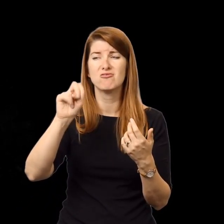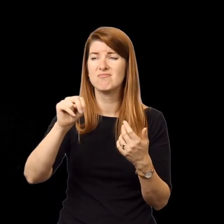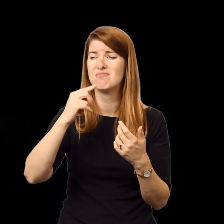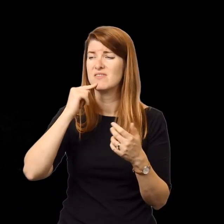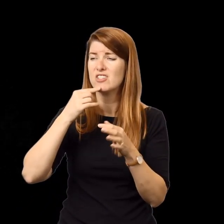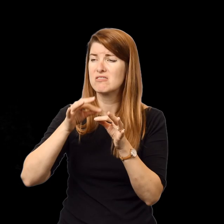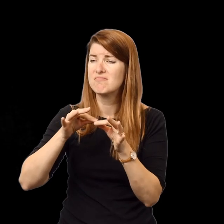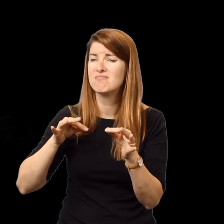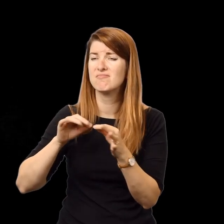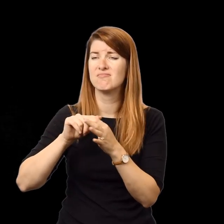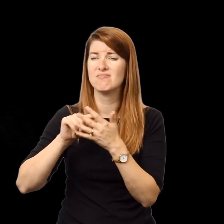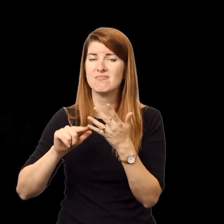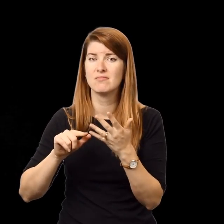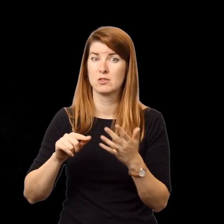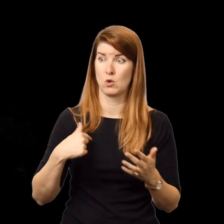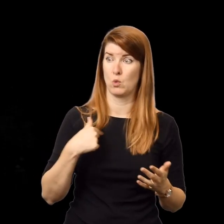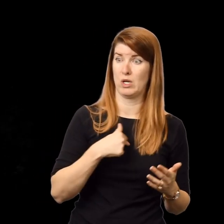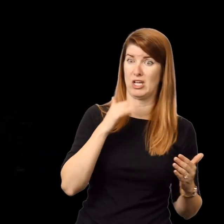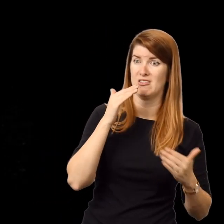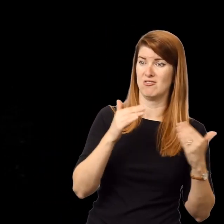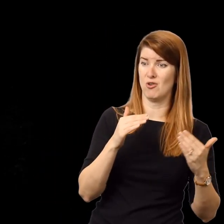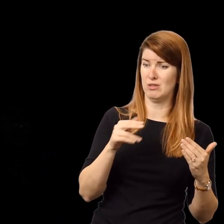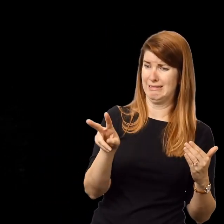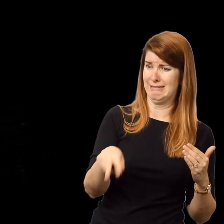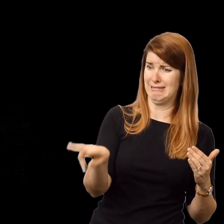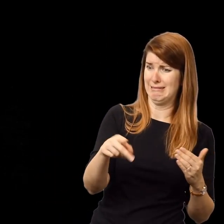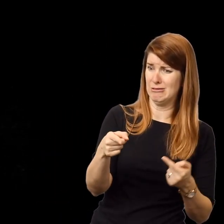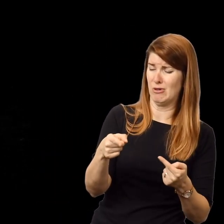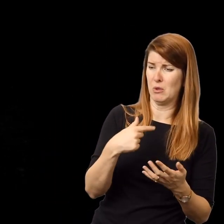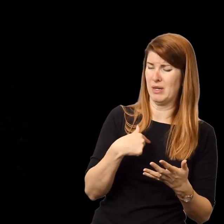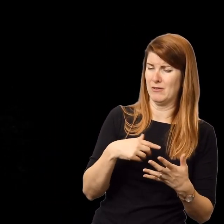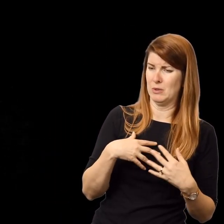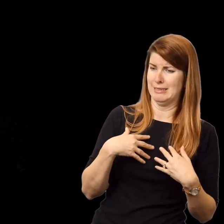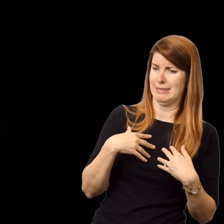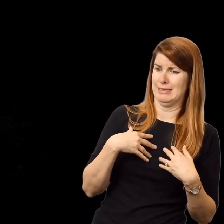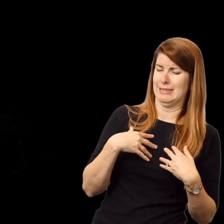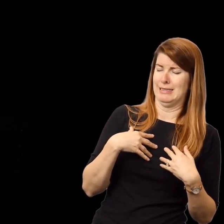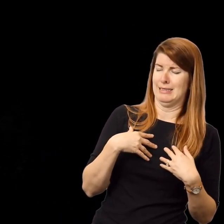So, we as adults have to develop the ability to tolerate this uncomfortable emotion